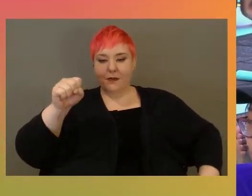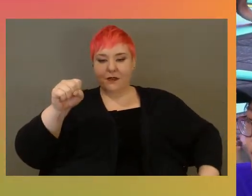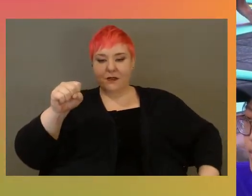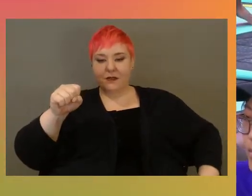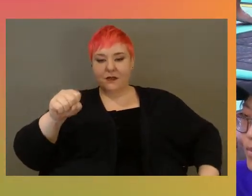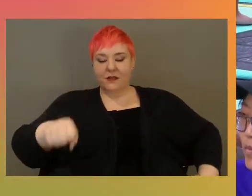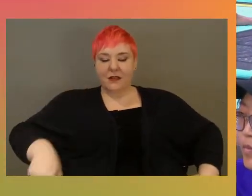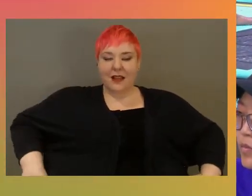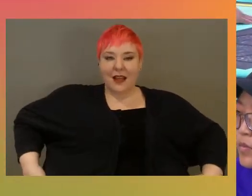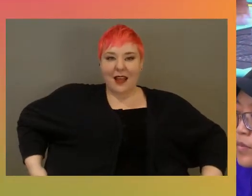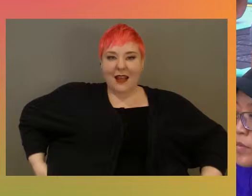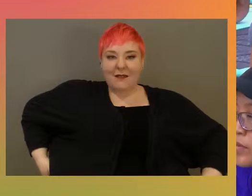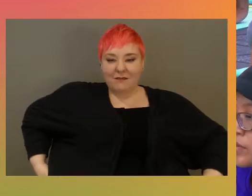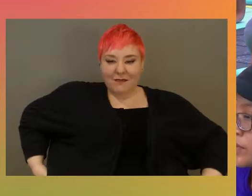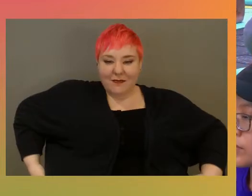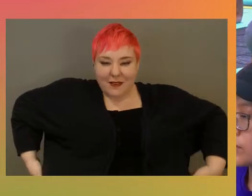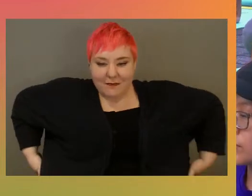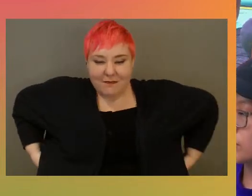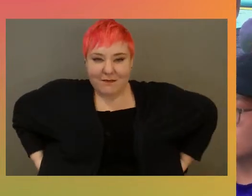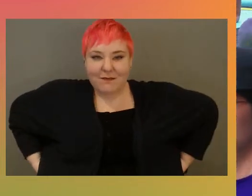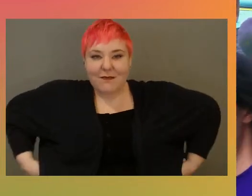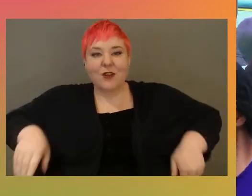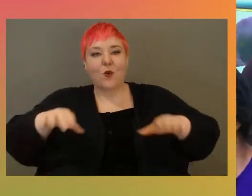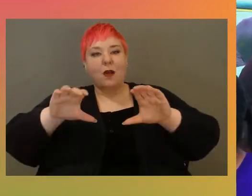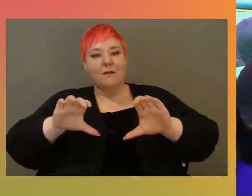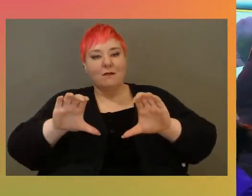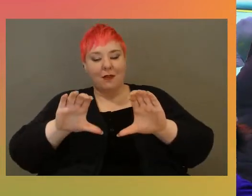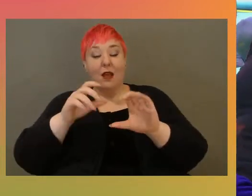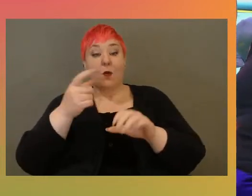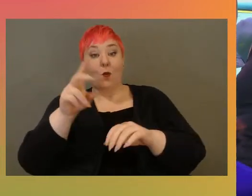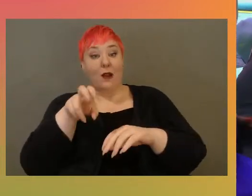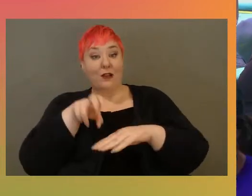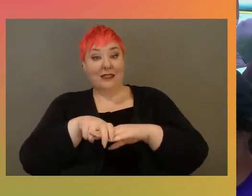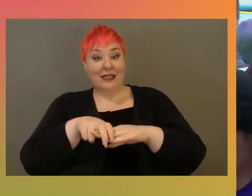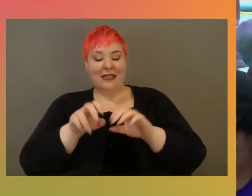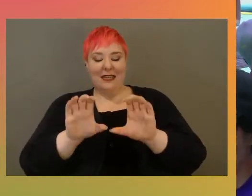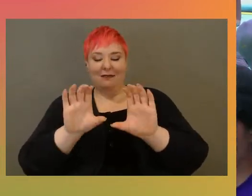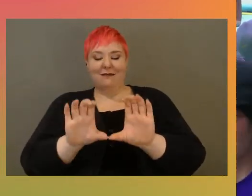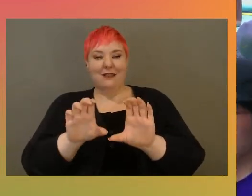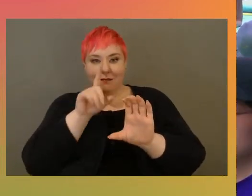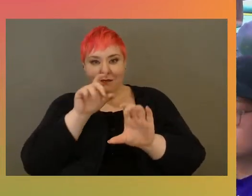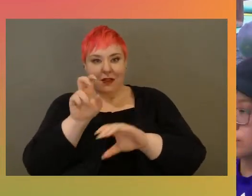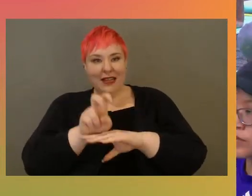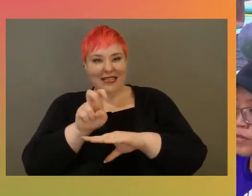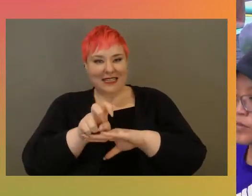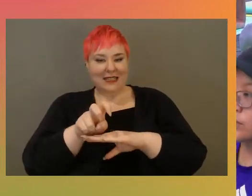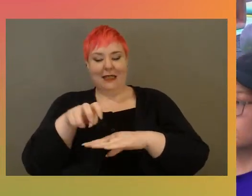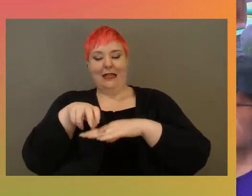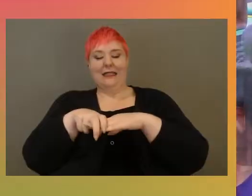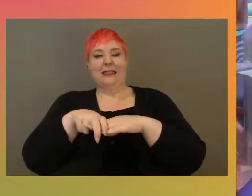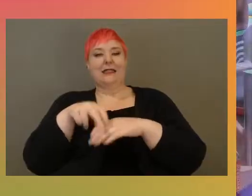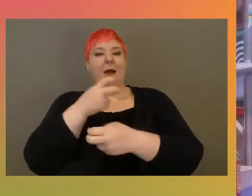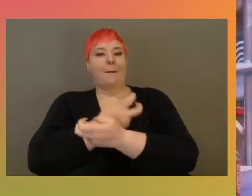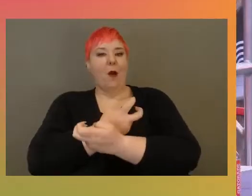TAKE YOUR FINGERTIPS BEHIND